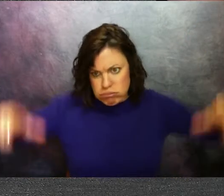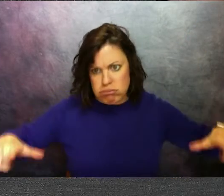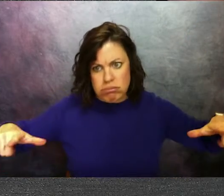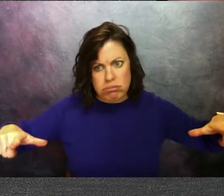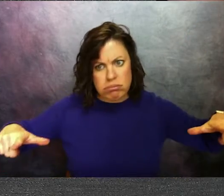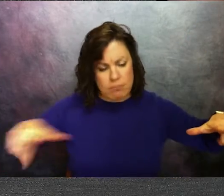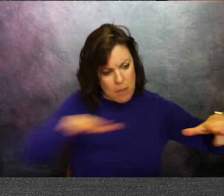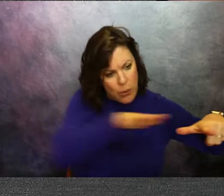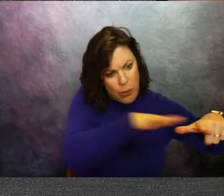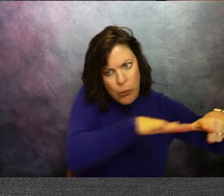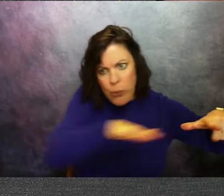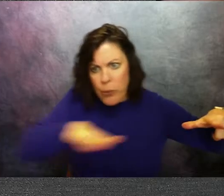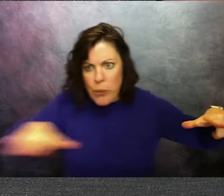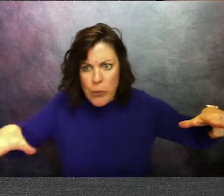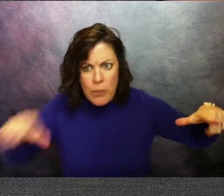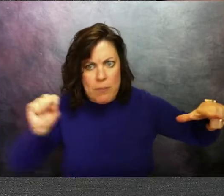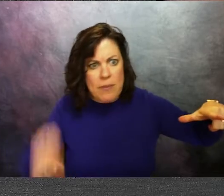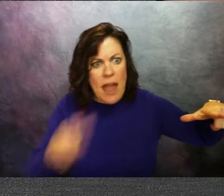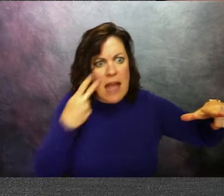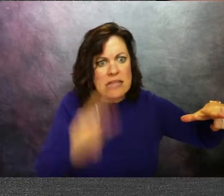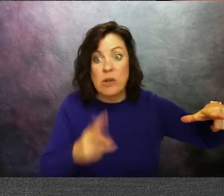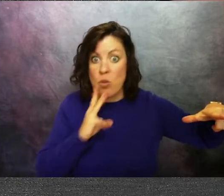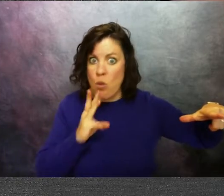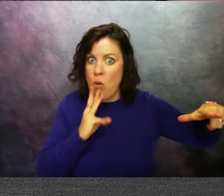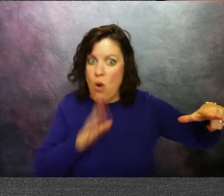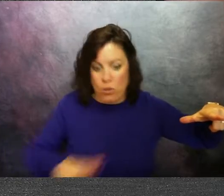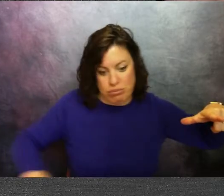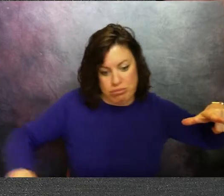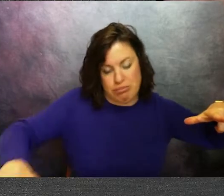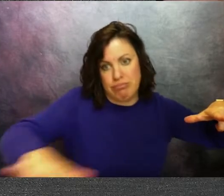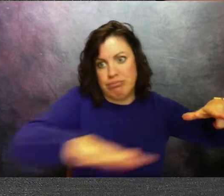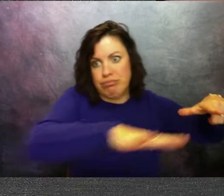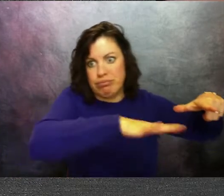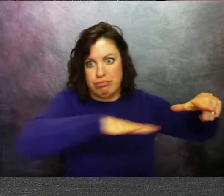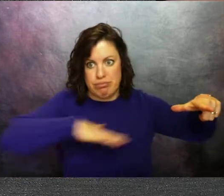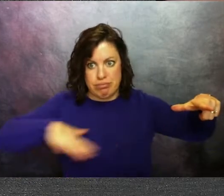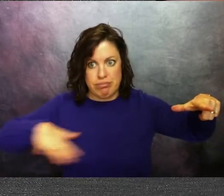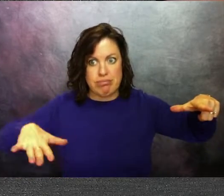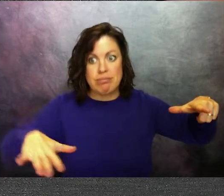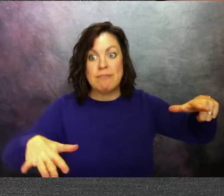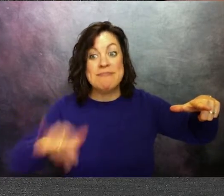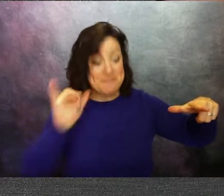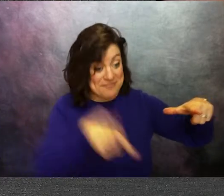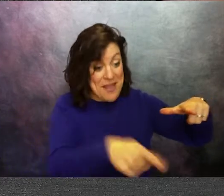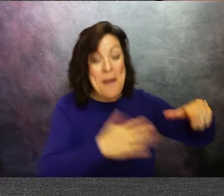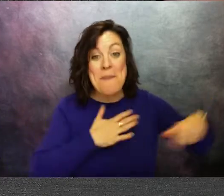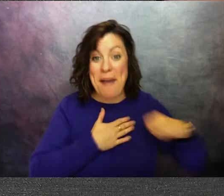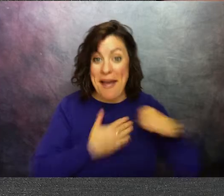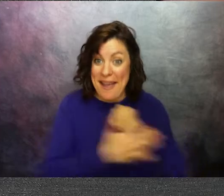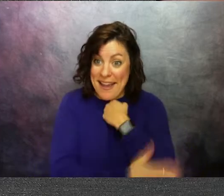You see her map of the world and you can see all the water. This is my country on the map